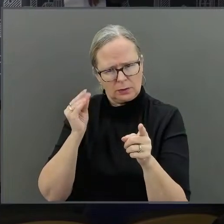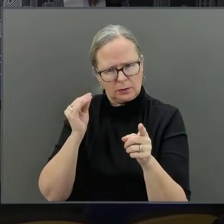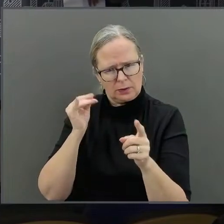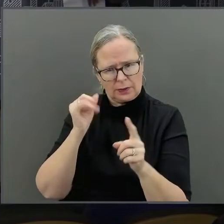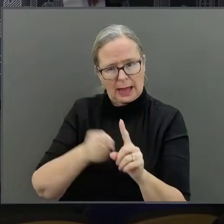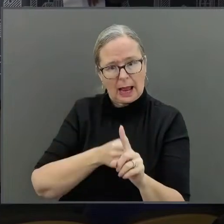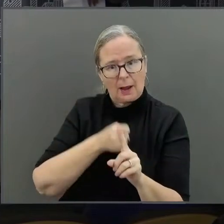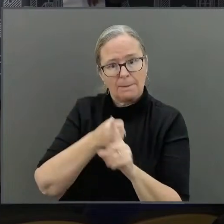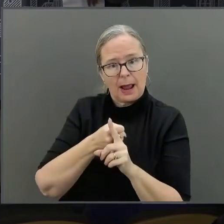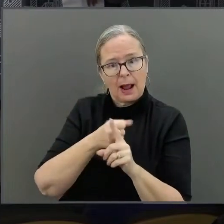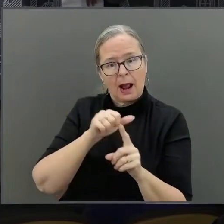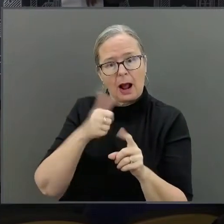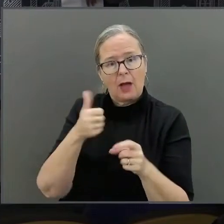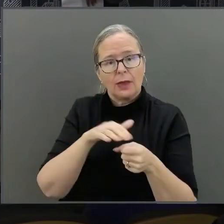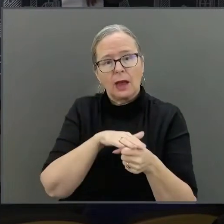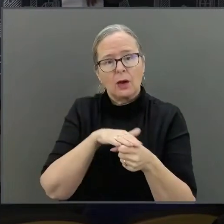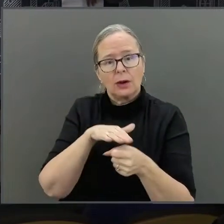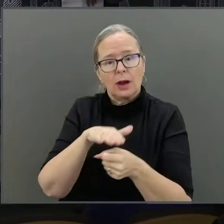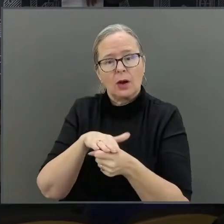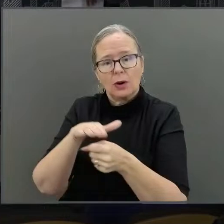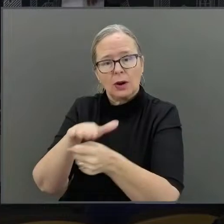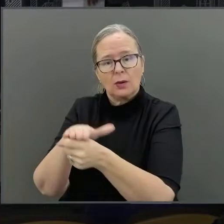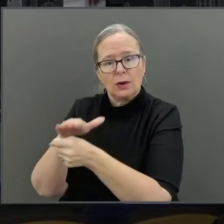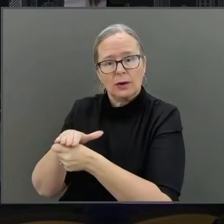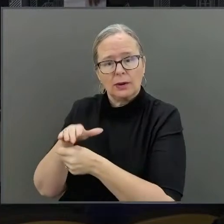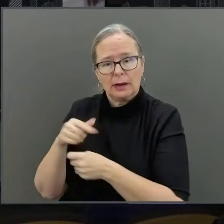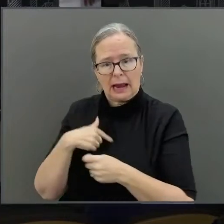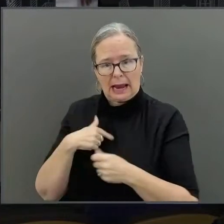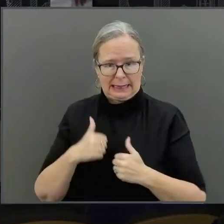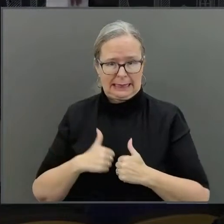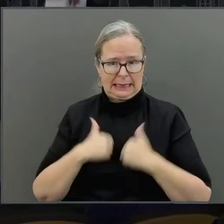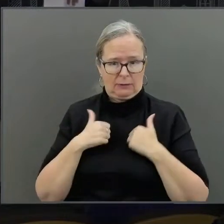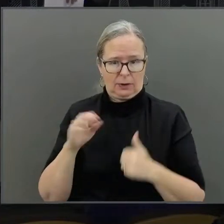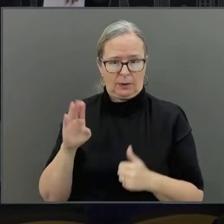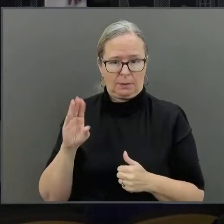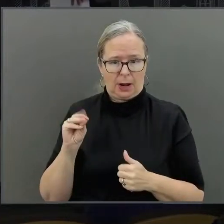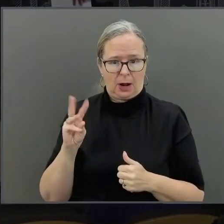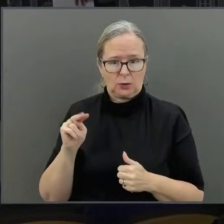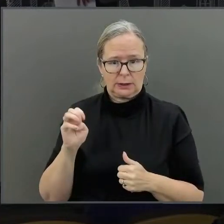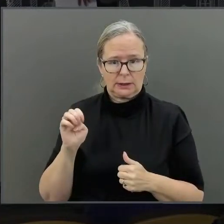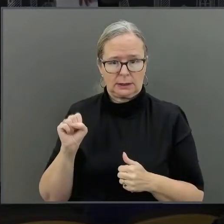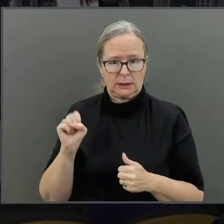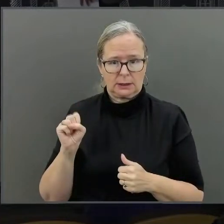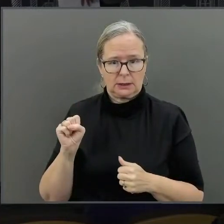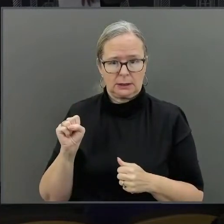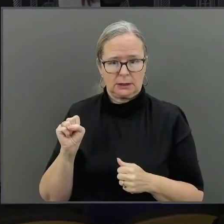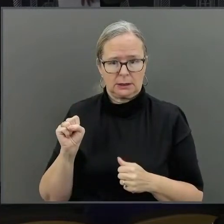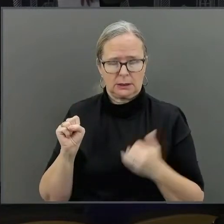we're talking about increased densification in areas obviously that have aging infrastructure and